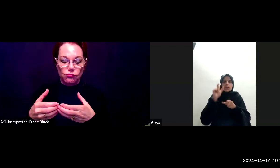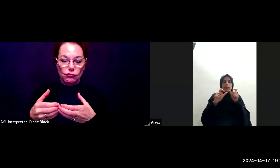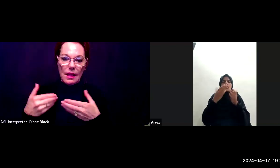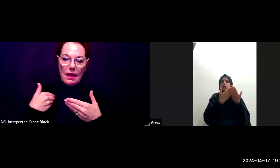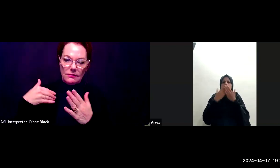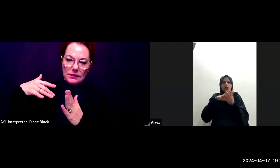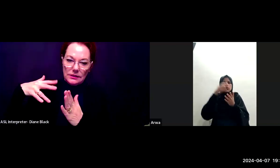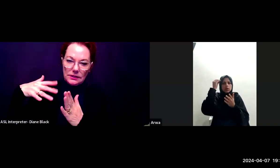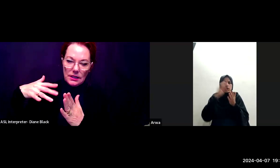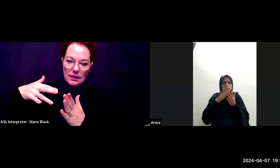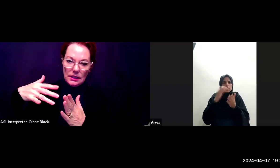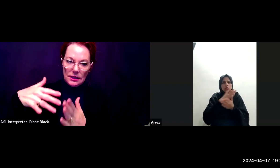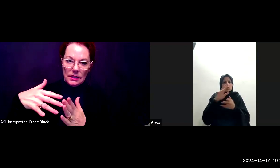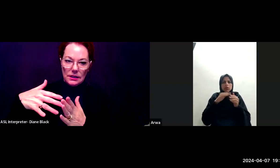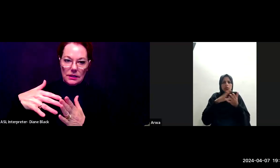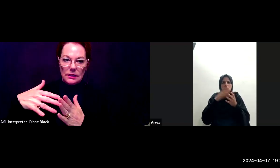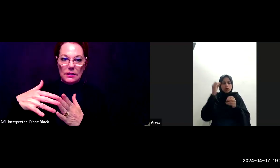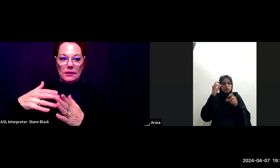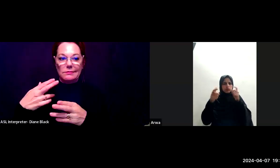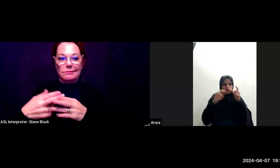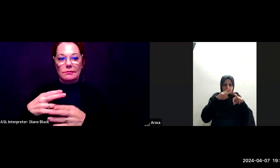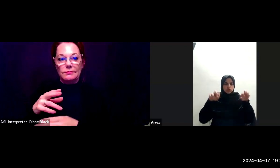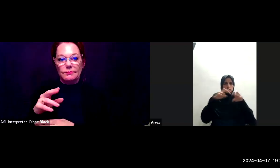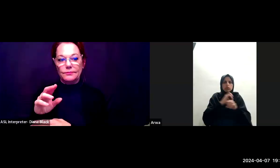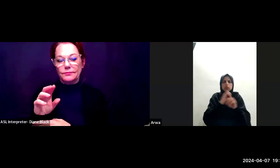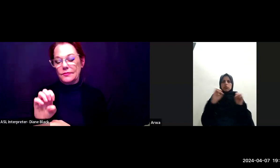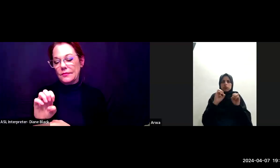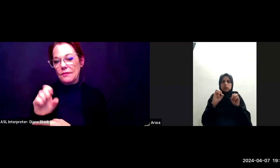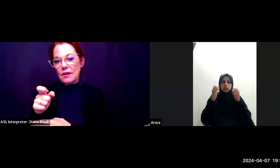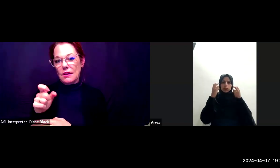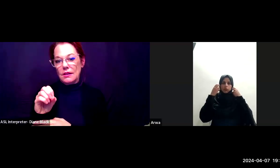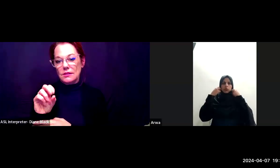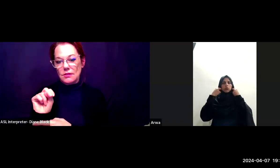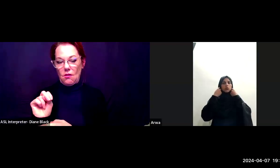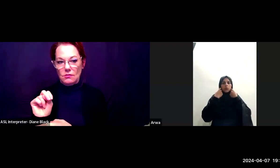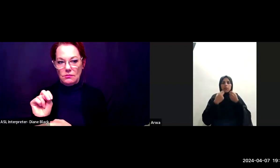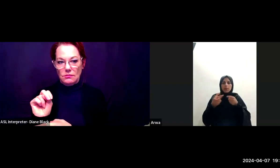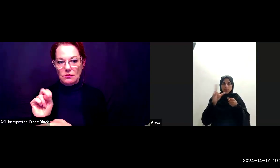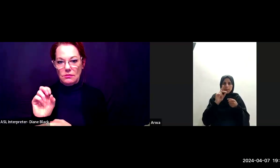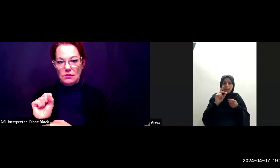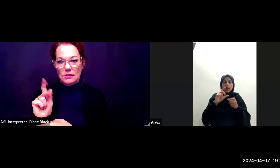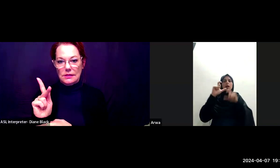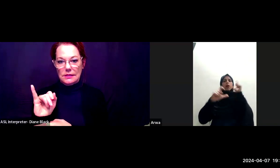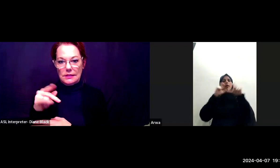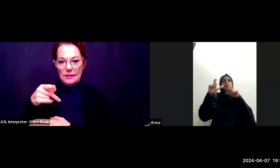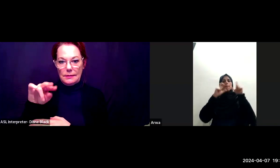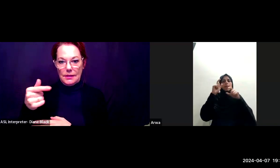which is an Exon Skipping Study. I'll tell you what that is. And then another company called Stephen Bio (??)